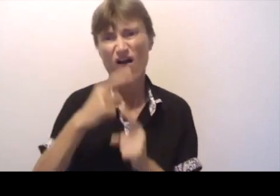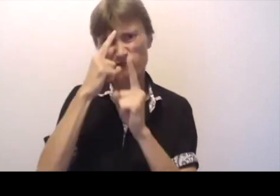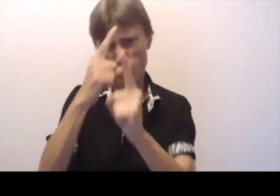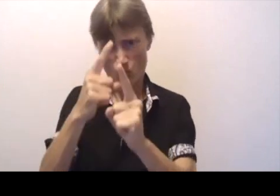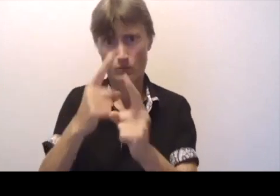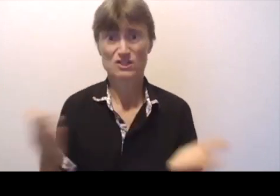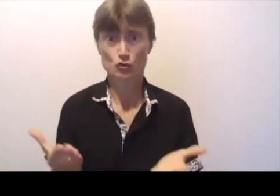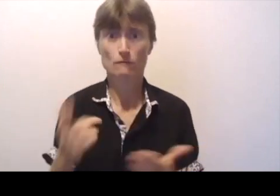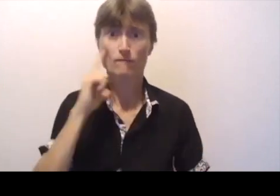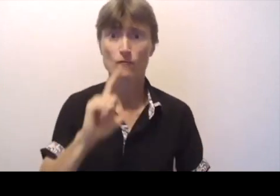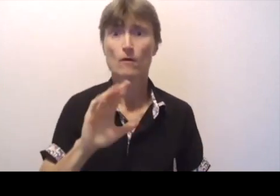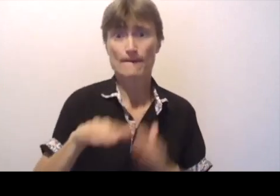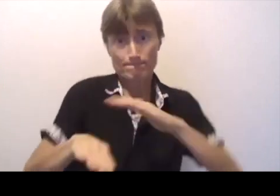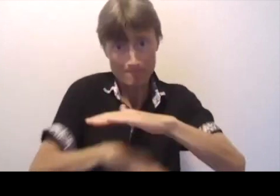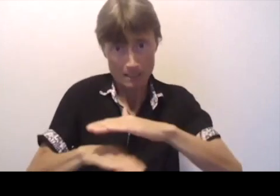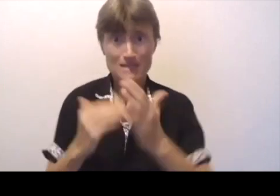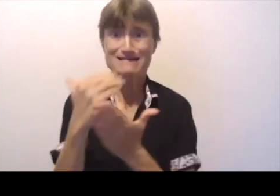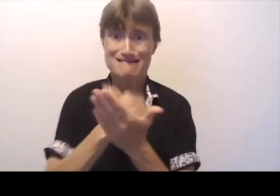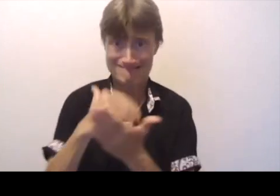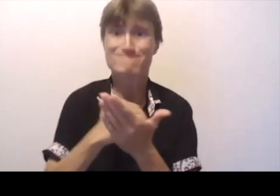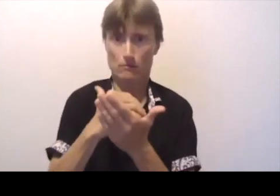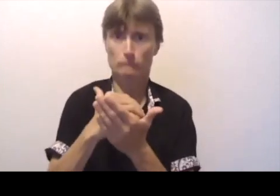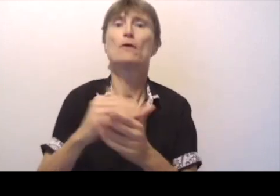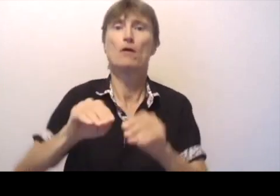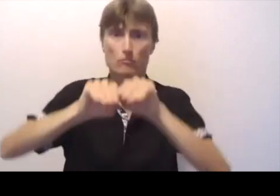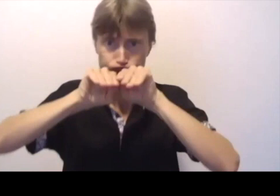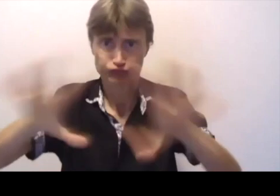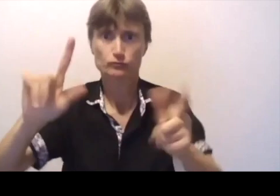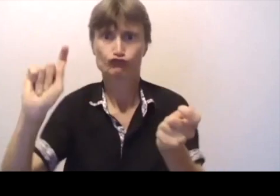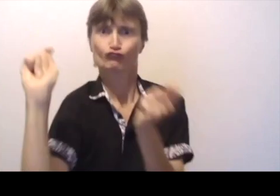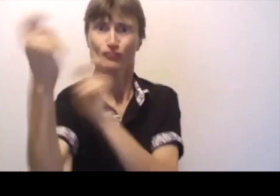now with that out of the way one last thing before we get on to the